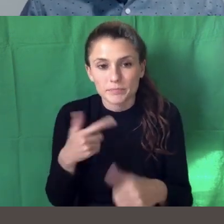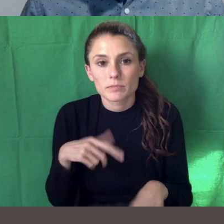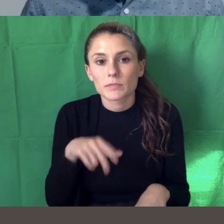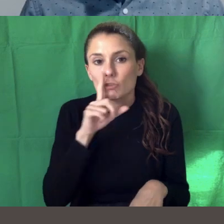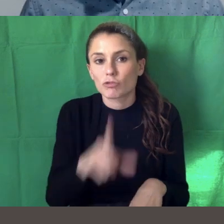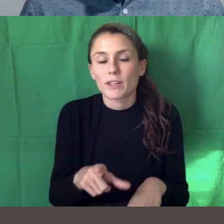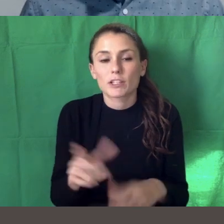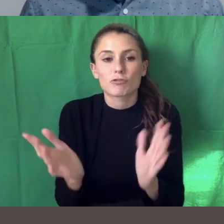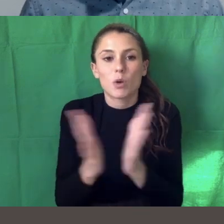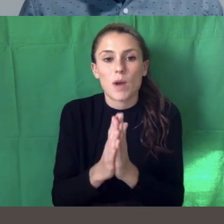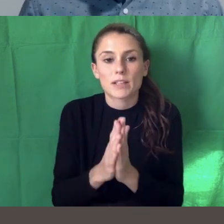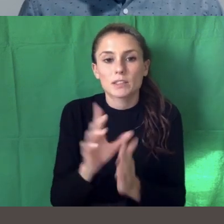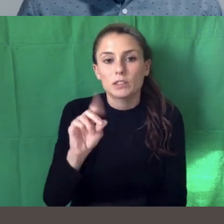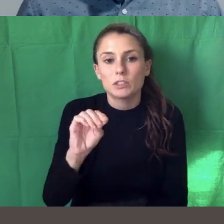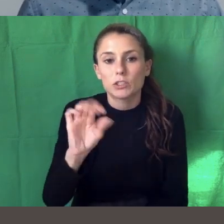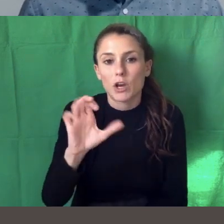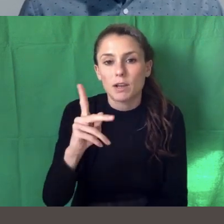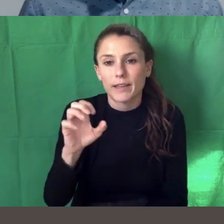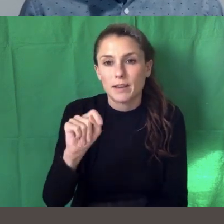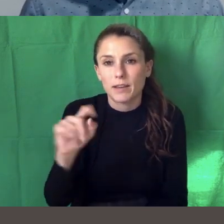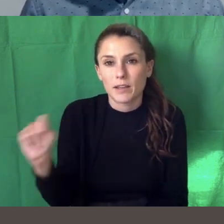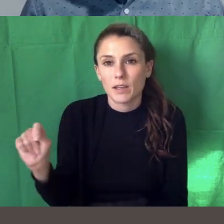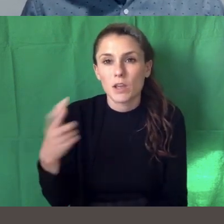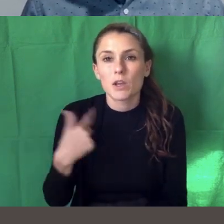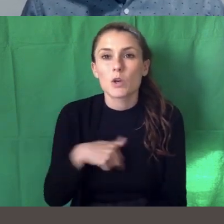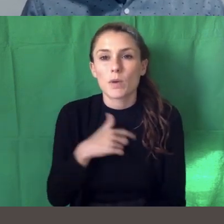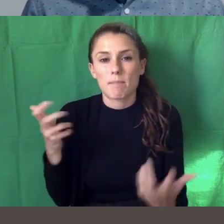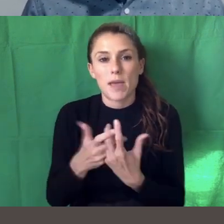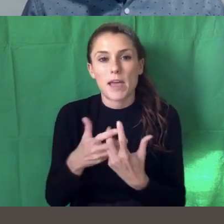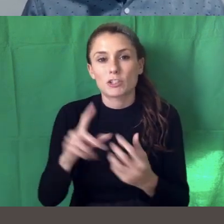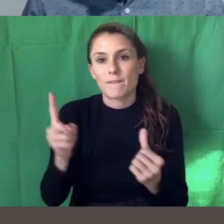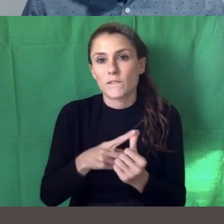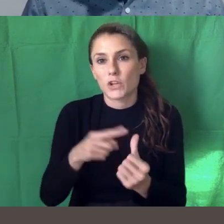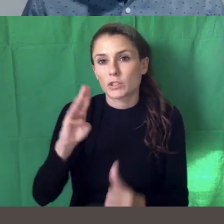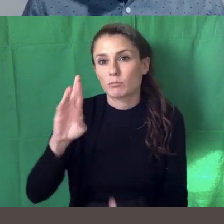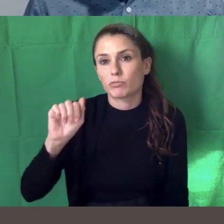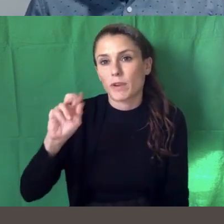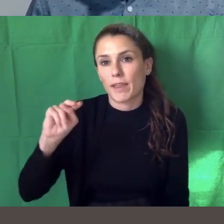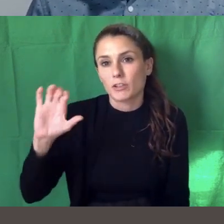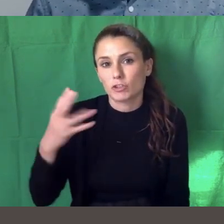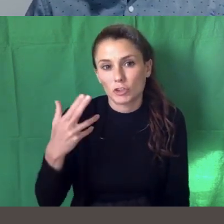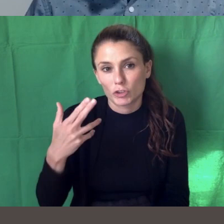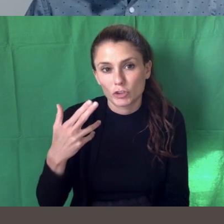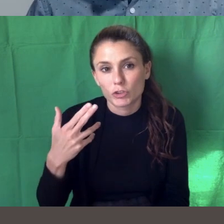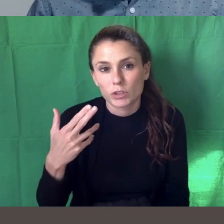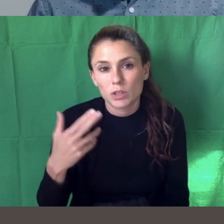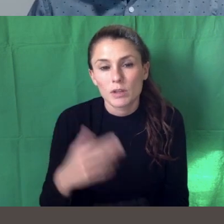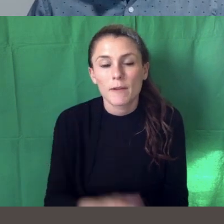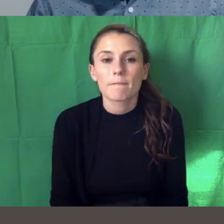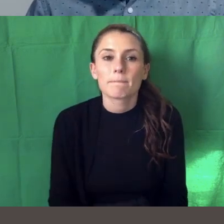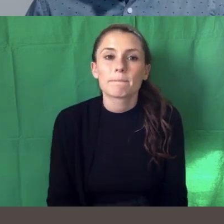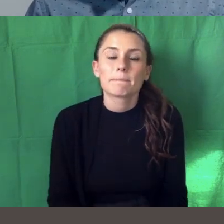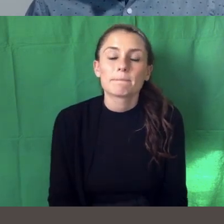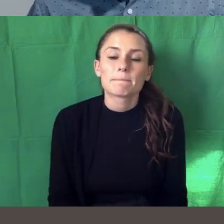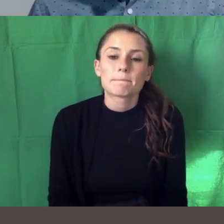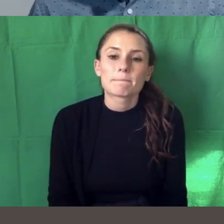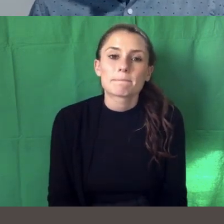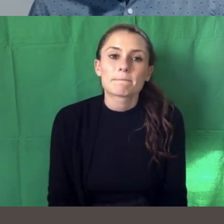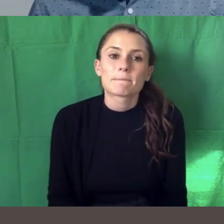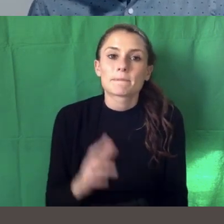It's requests.get. So we match this first branch. And get will be the name.